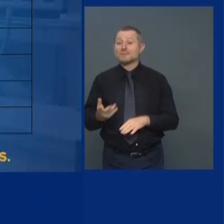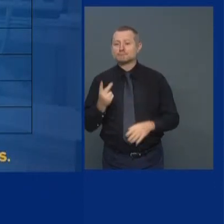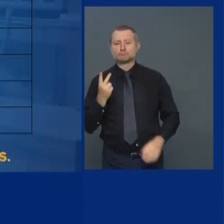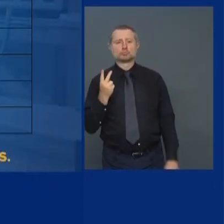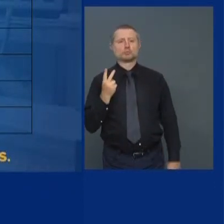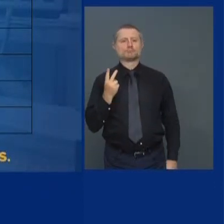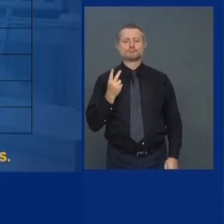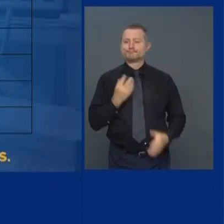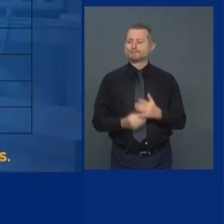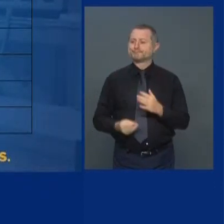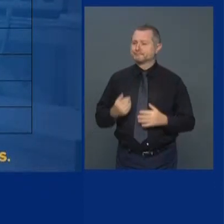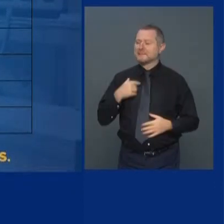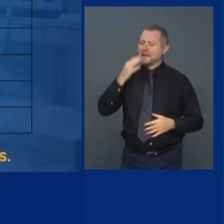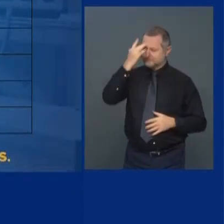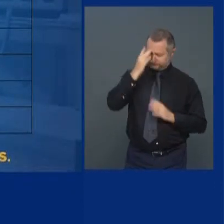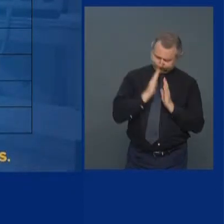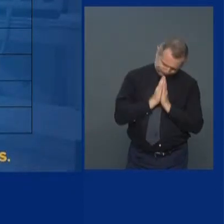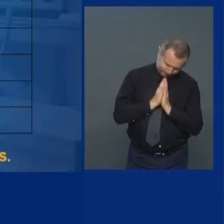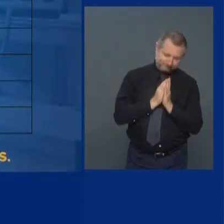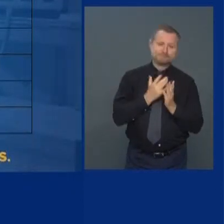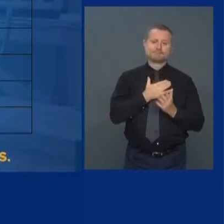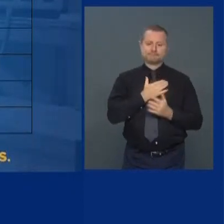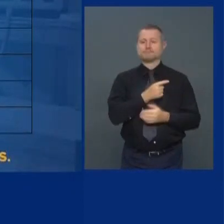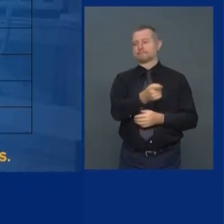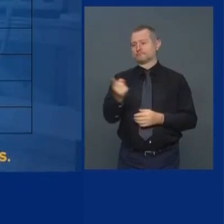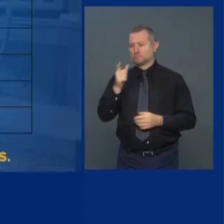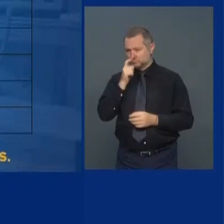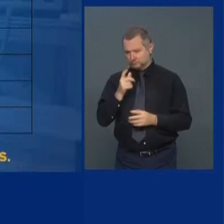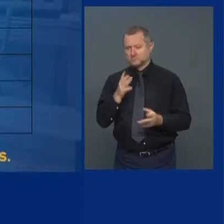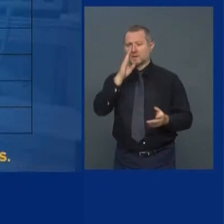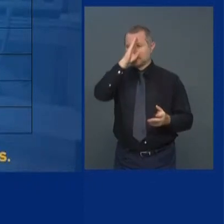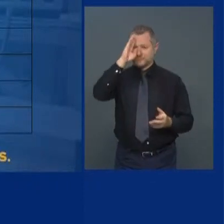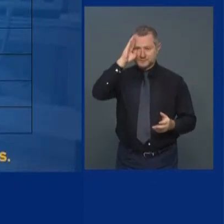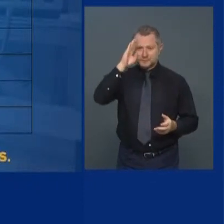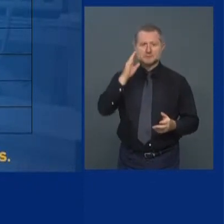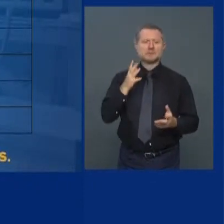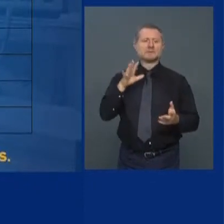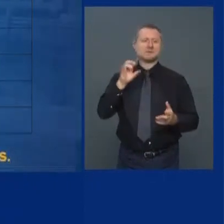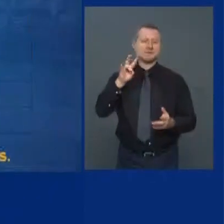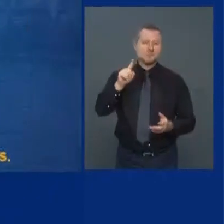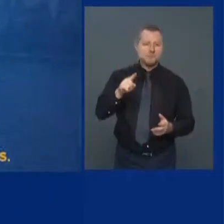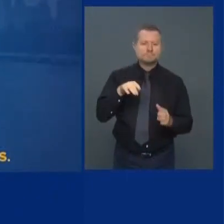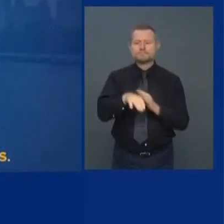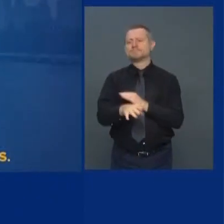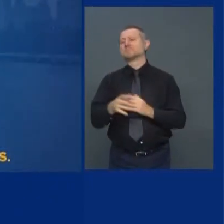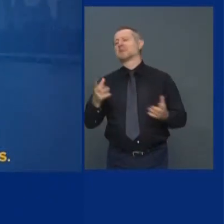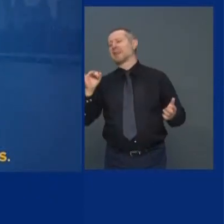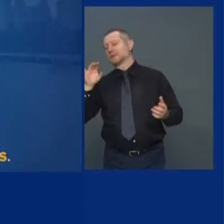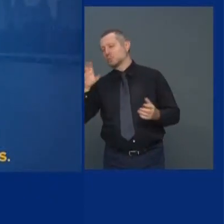NUMBER OF DEATHS ARE TWO. THEY'RE IN OUR THOUGHTS AND